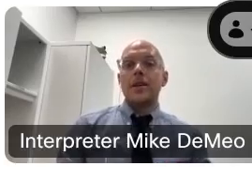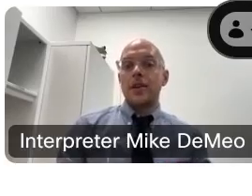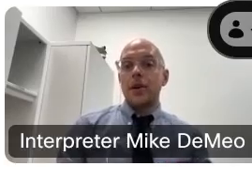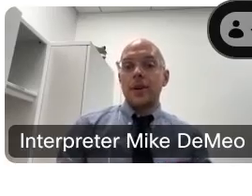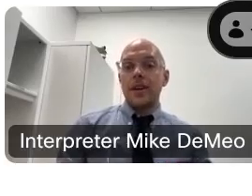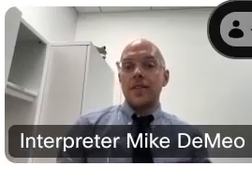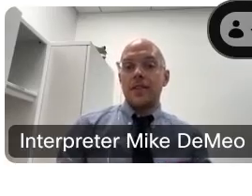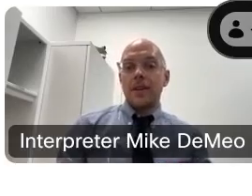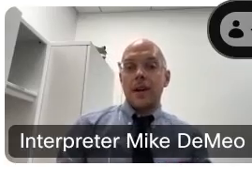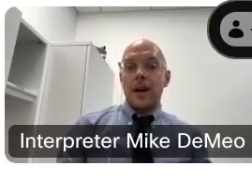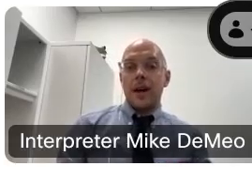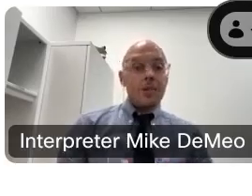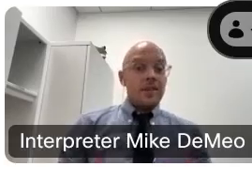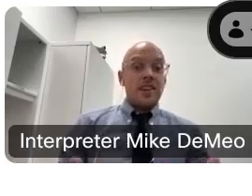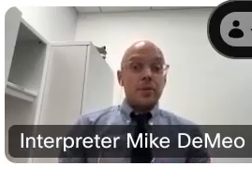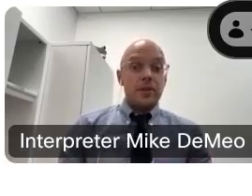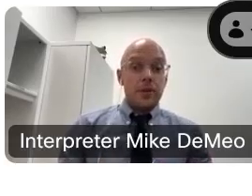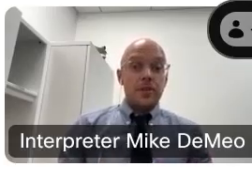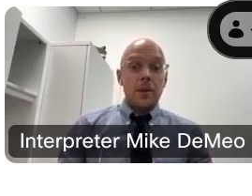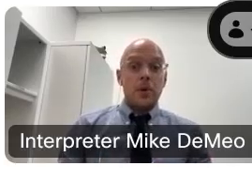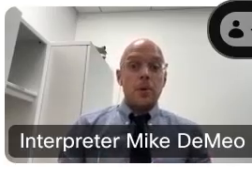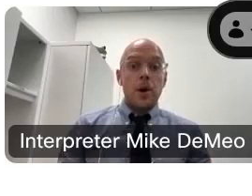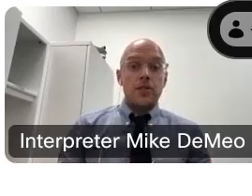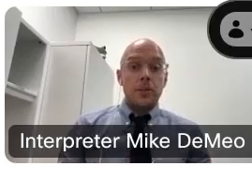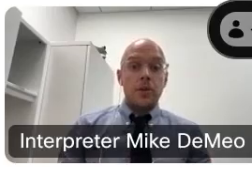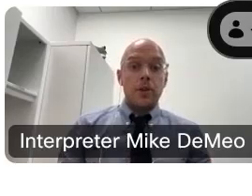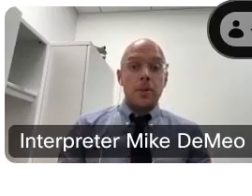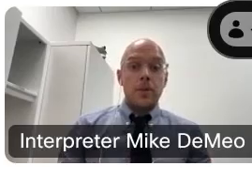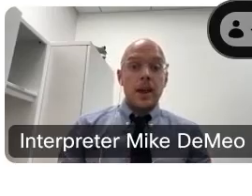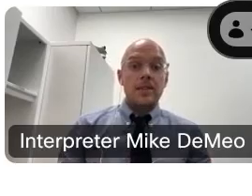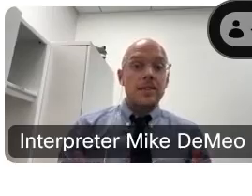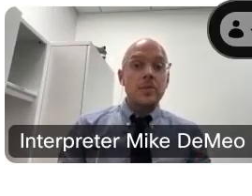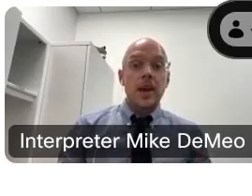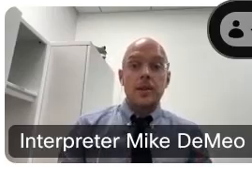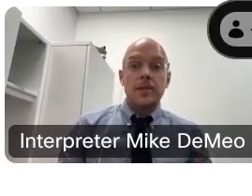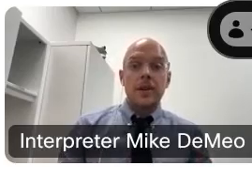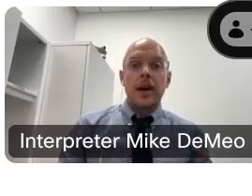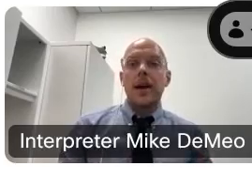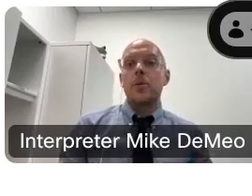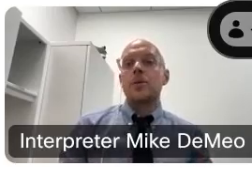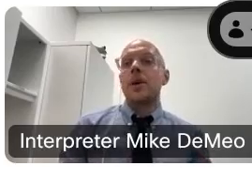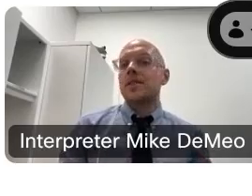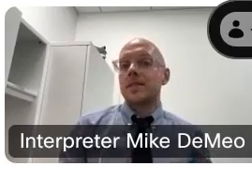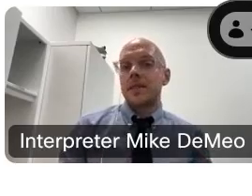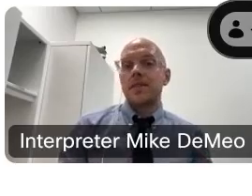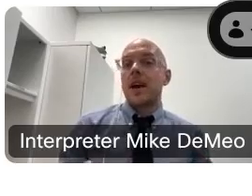So if I, as a deaf person, for example, were watching a program that had subtitles, I would miss the fact